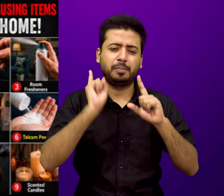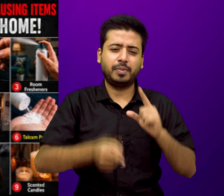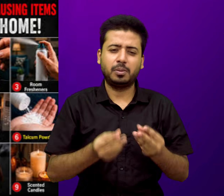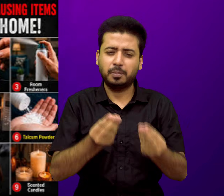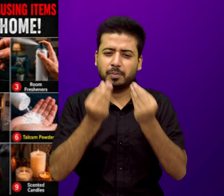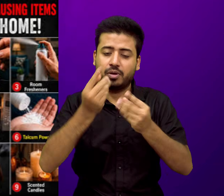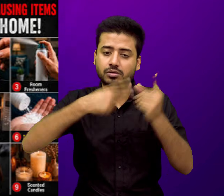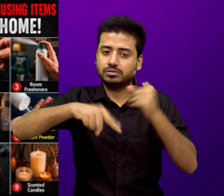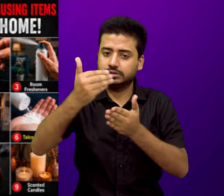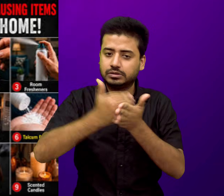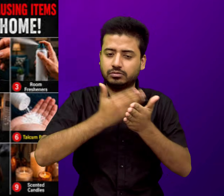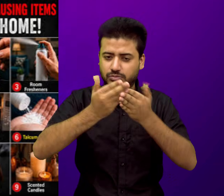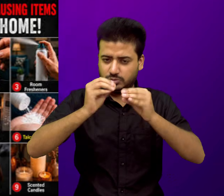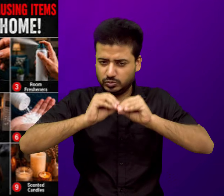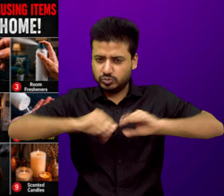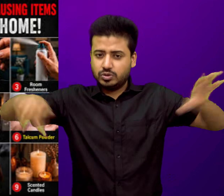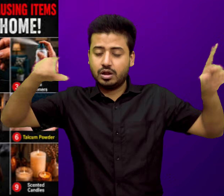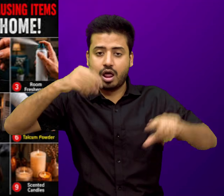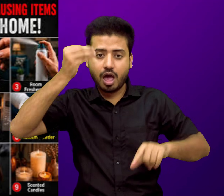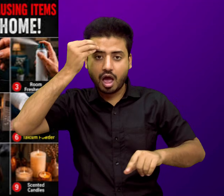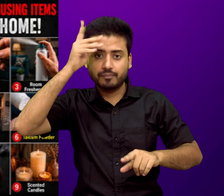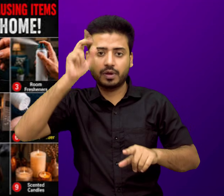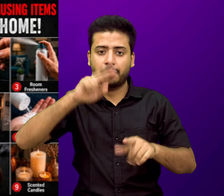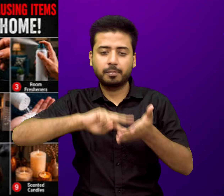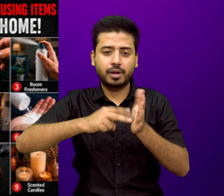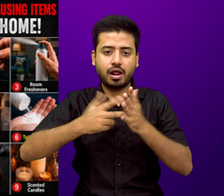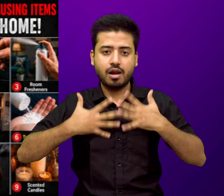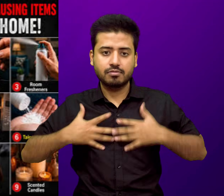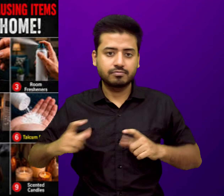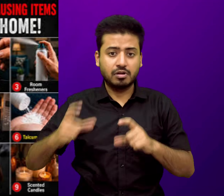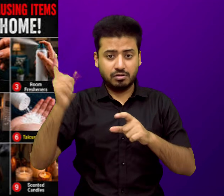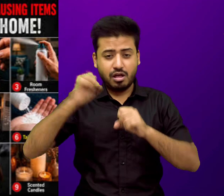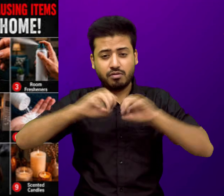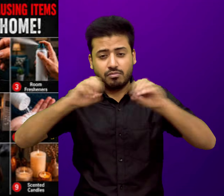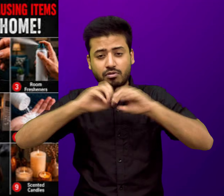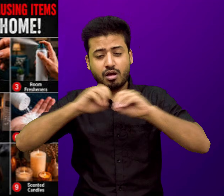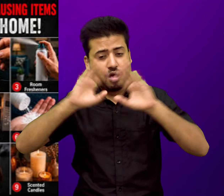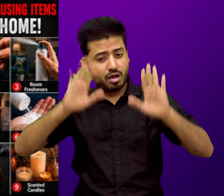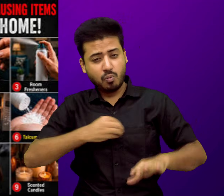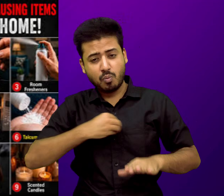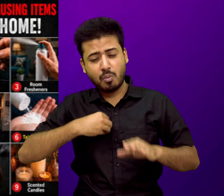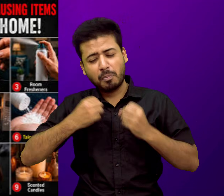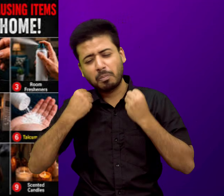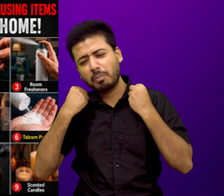powder. Certain talc formulations can pose health risks due to fine particle inhalation or potential